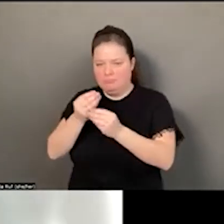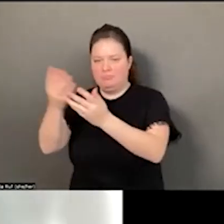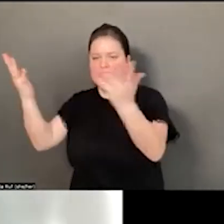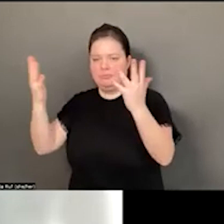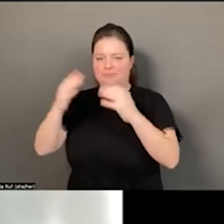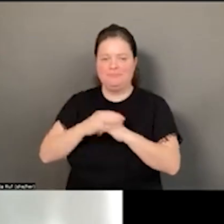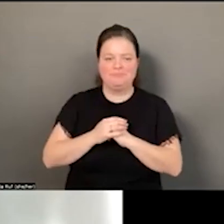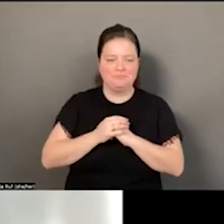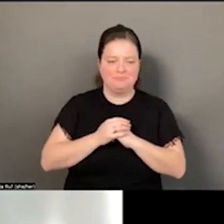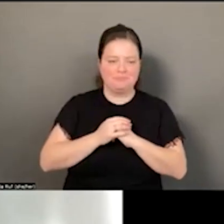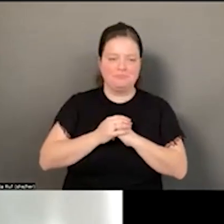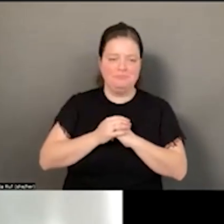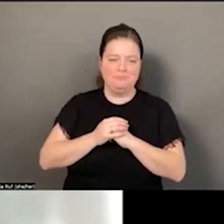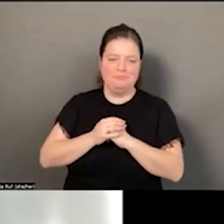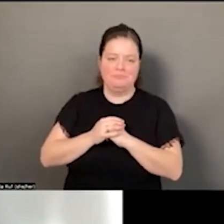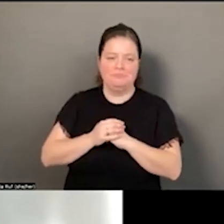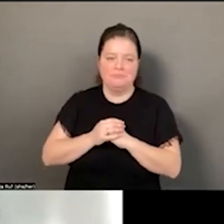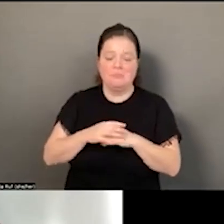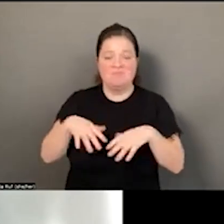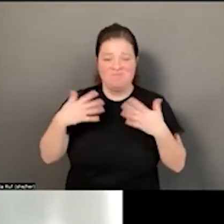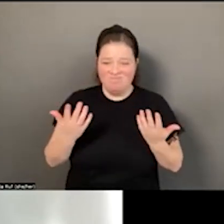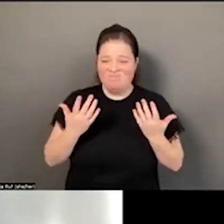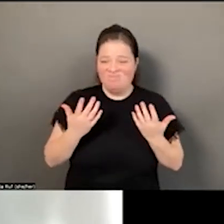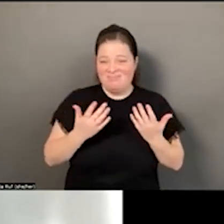employment to the open labor market, which is something that,